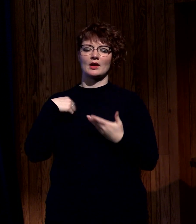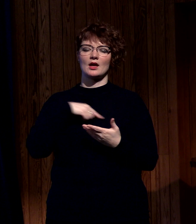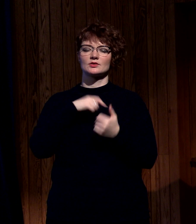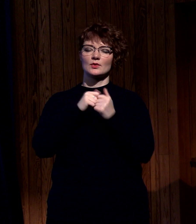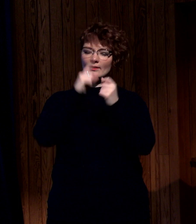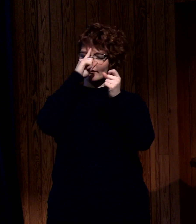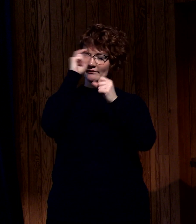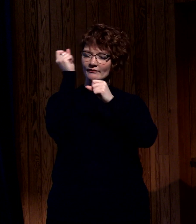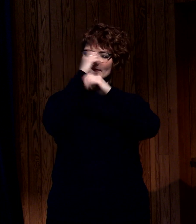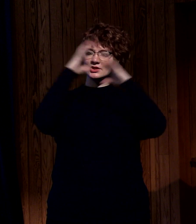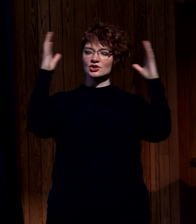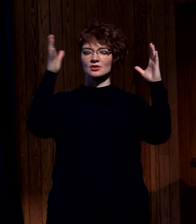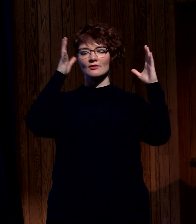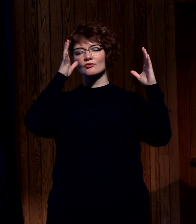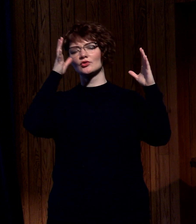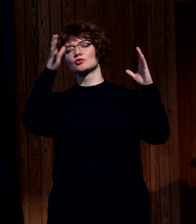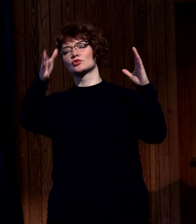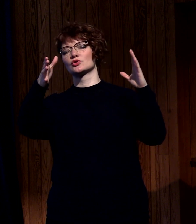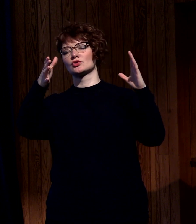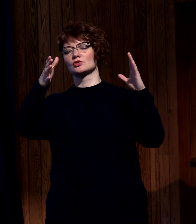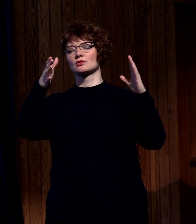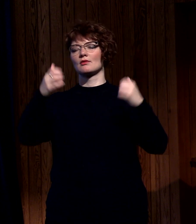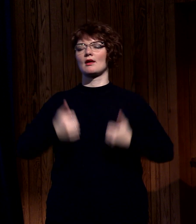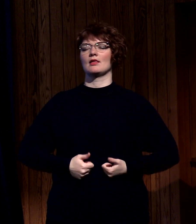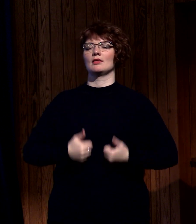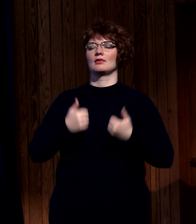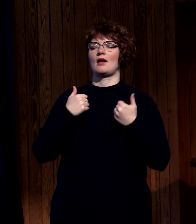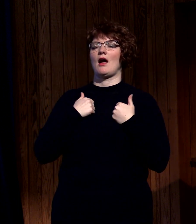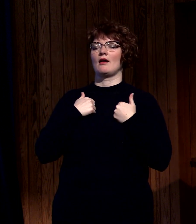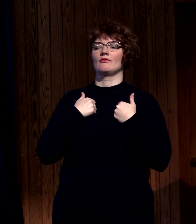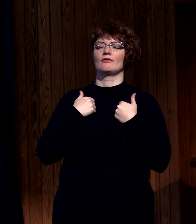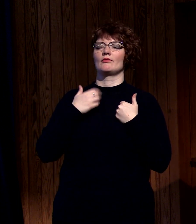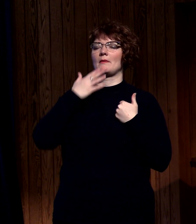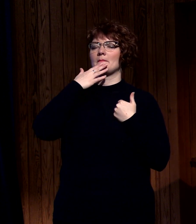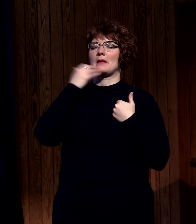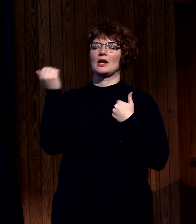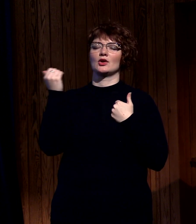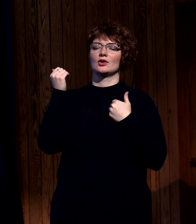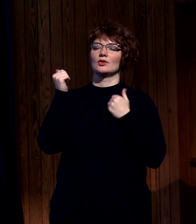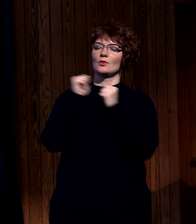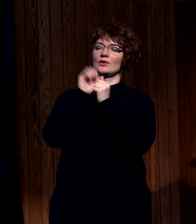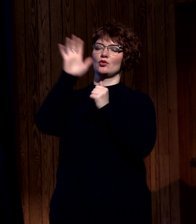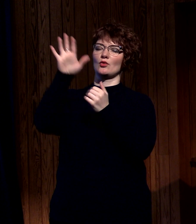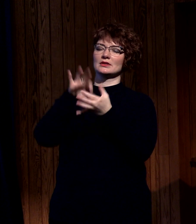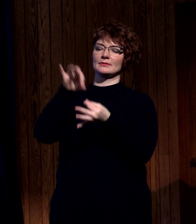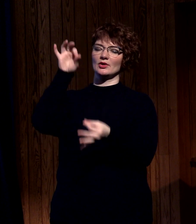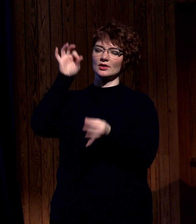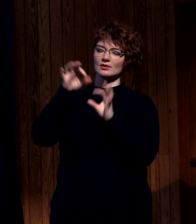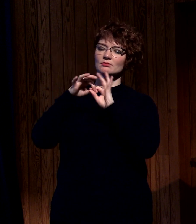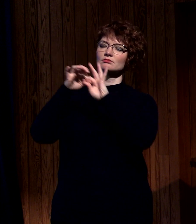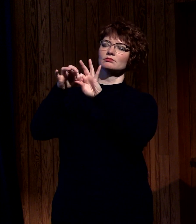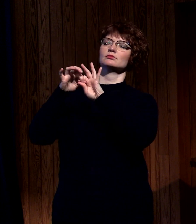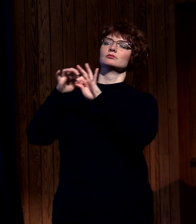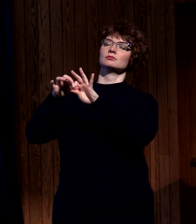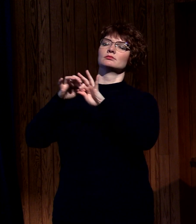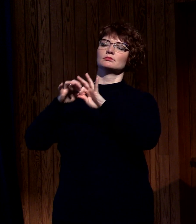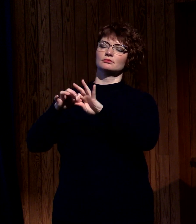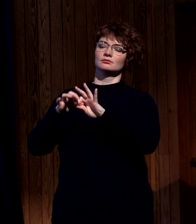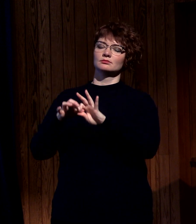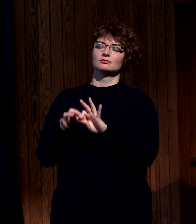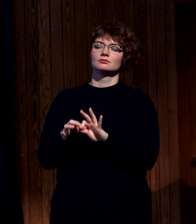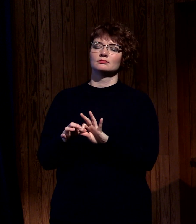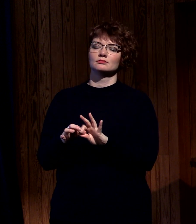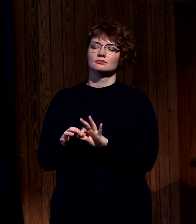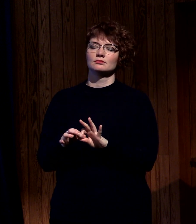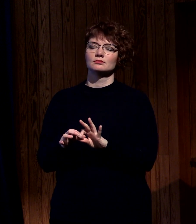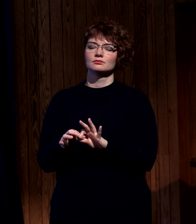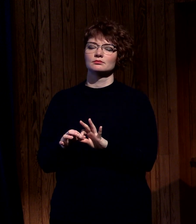a future of a life to live in the spirit. Thank you that even